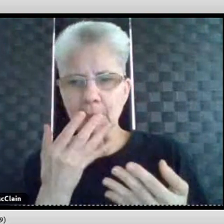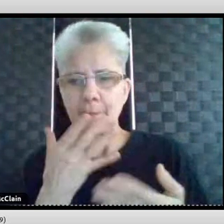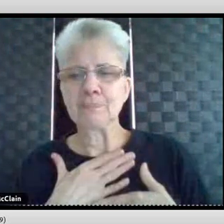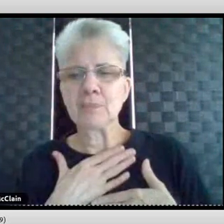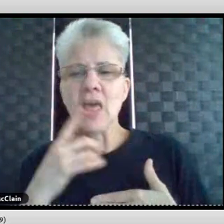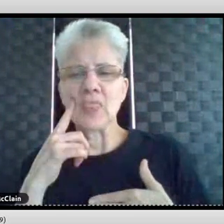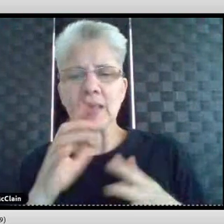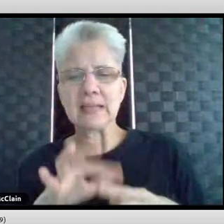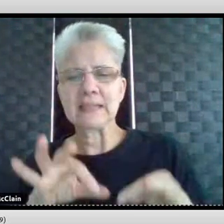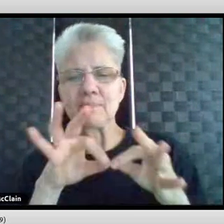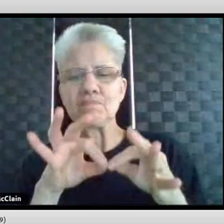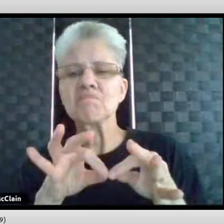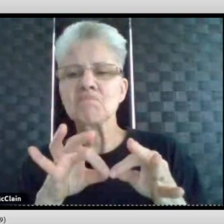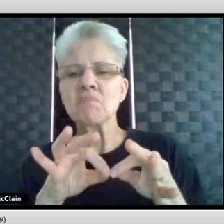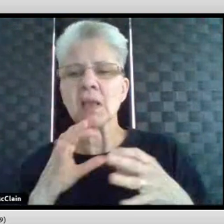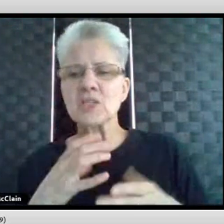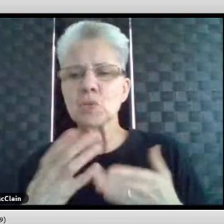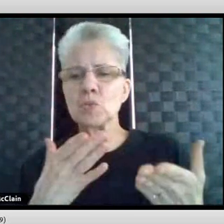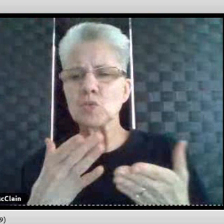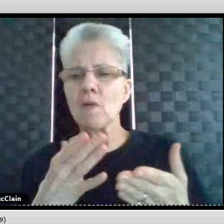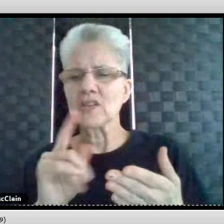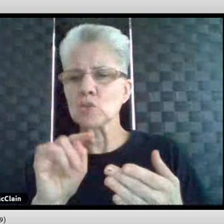'cause I think that's a great customer service tool we could be using.